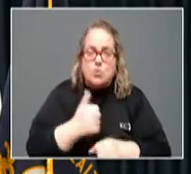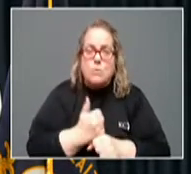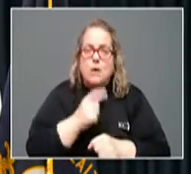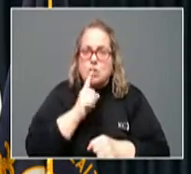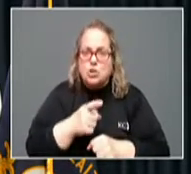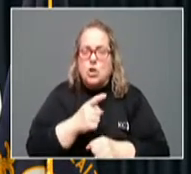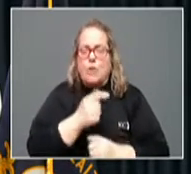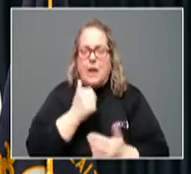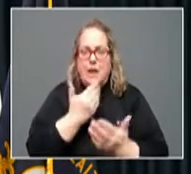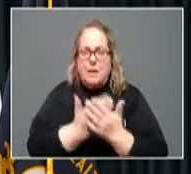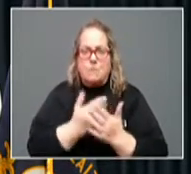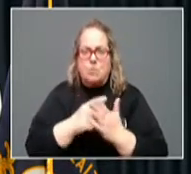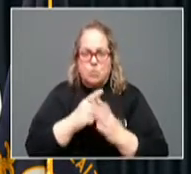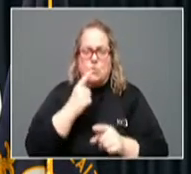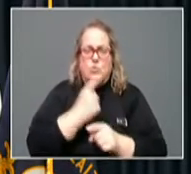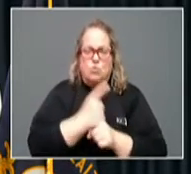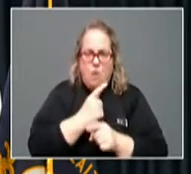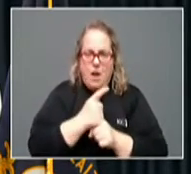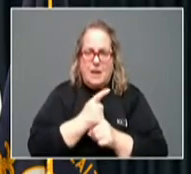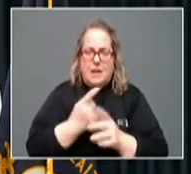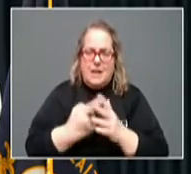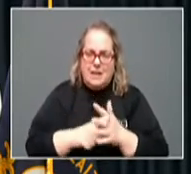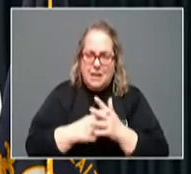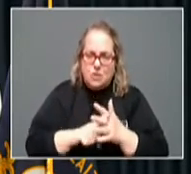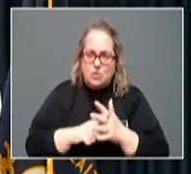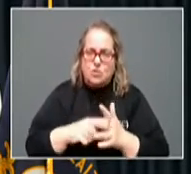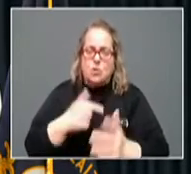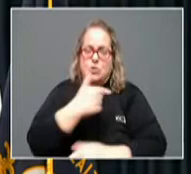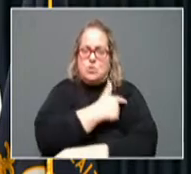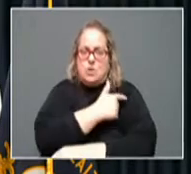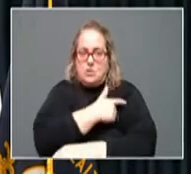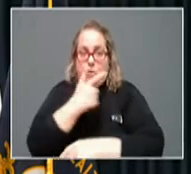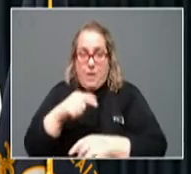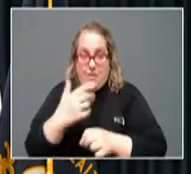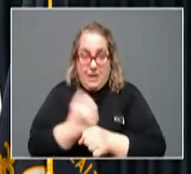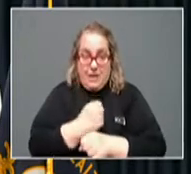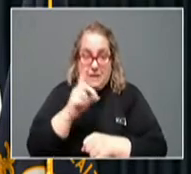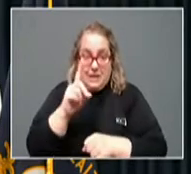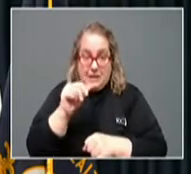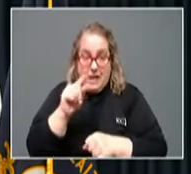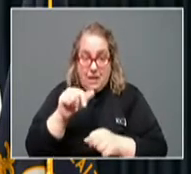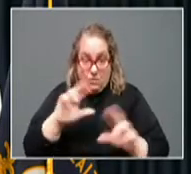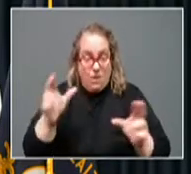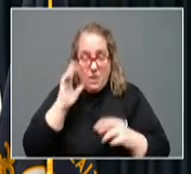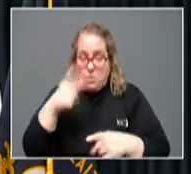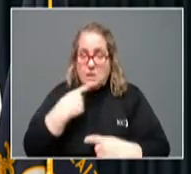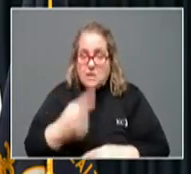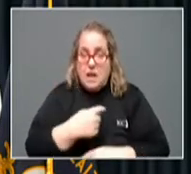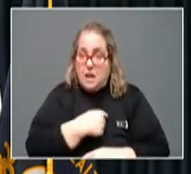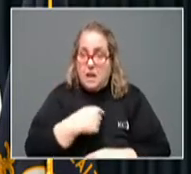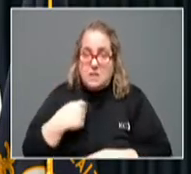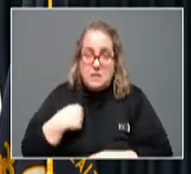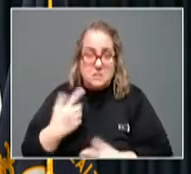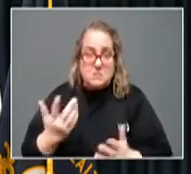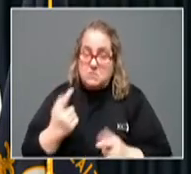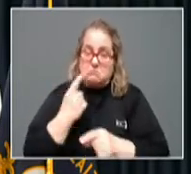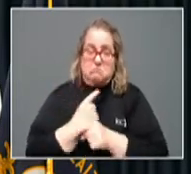initial series. And so when they get that data analyzed, they'll come back and tell us, but I read it is just them being responsible and following the